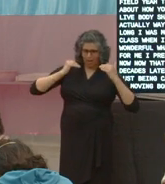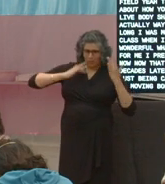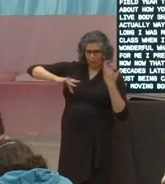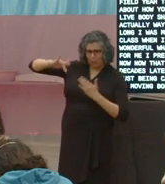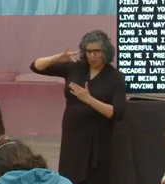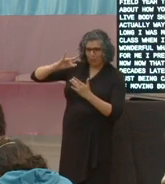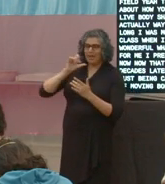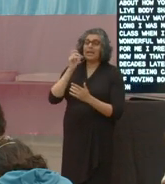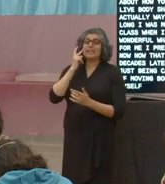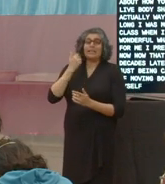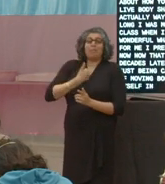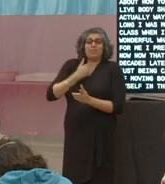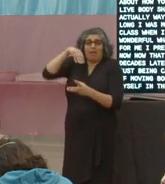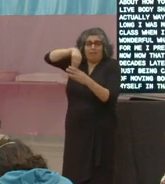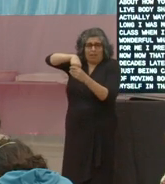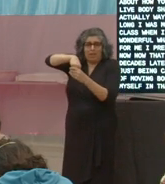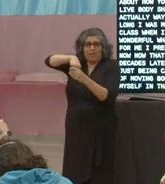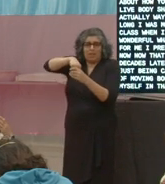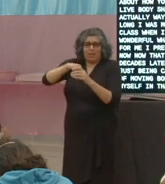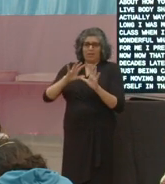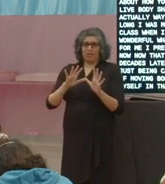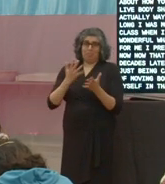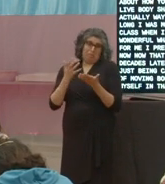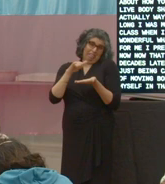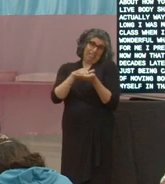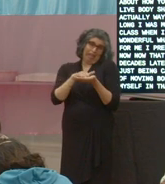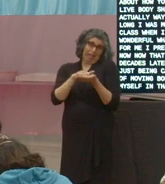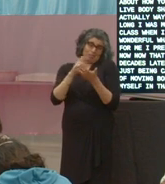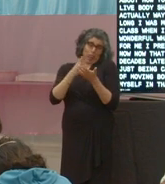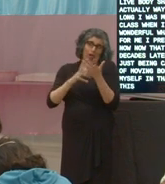has led me to this point. And when I was in graduate school,